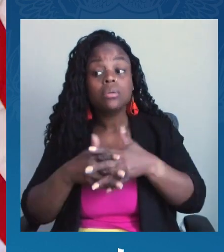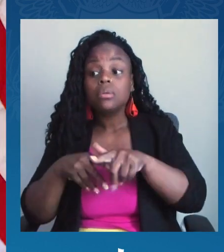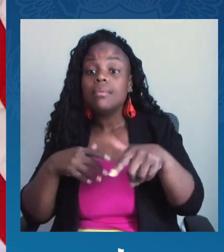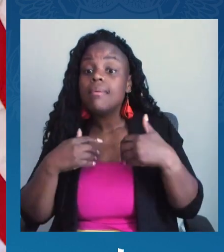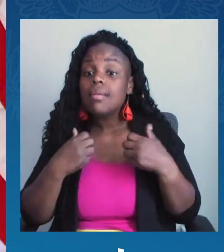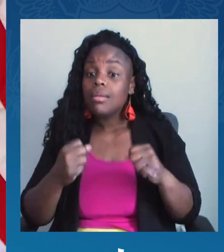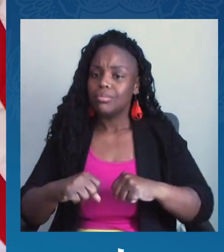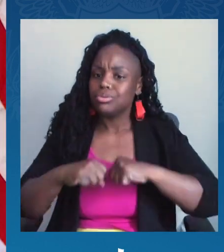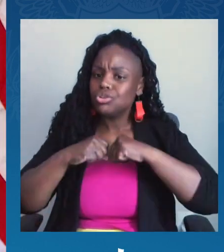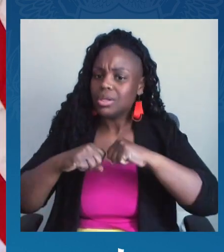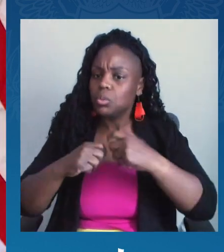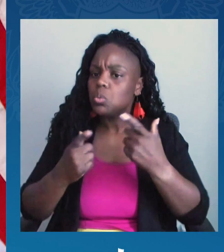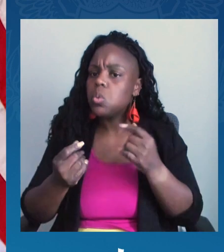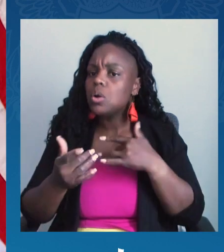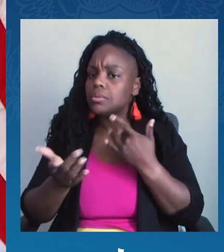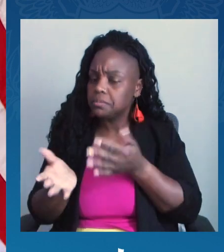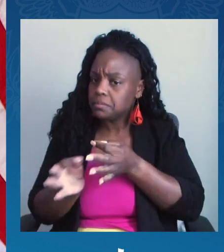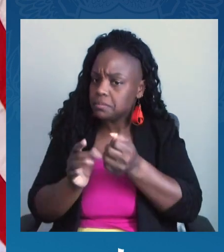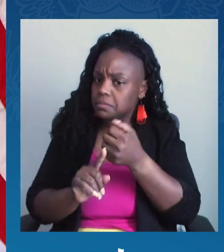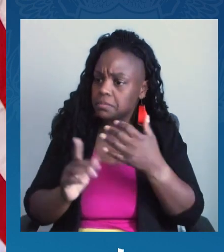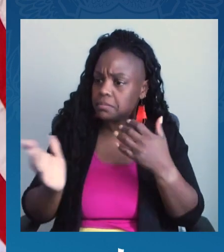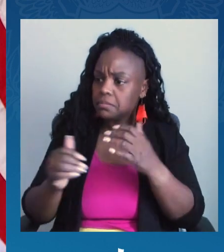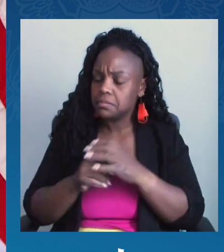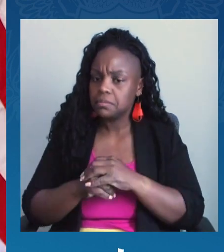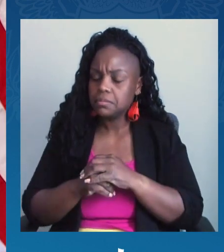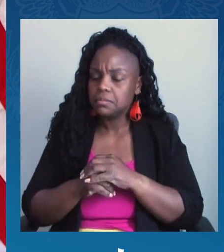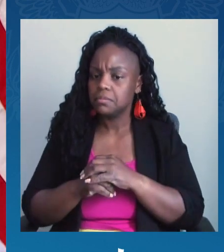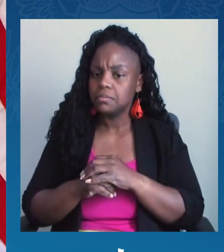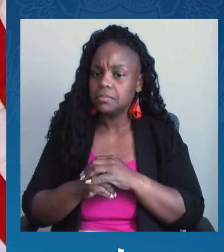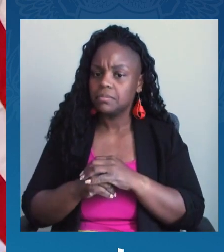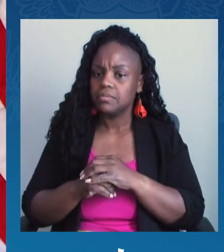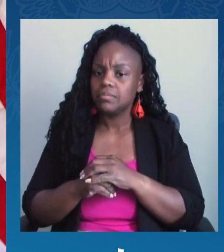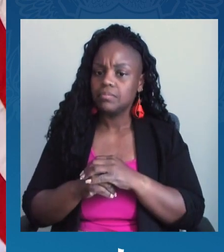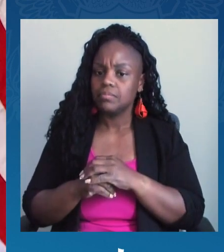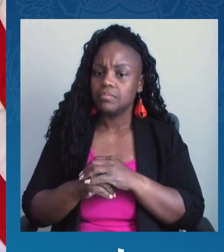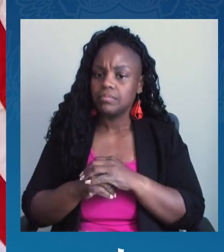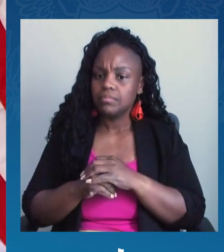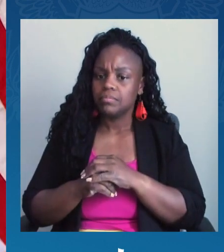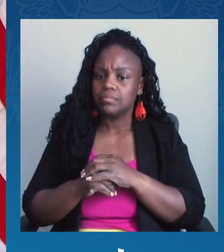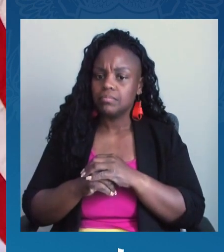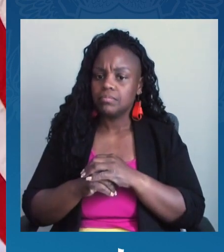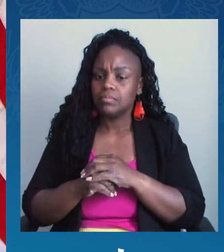The Vice President: So this is an issue I've worked on for a long time and I'm proud, in fact,